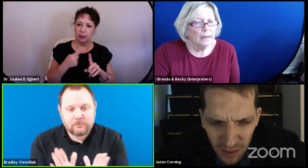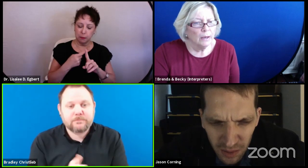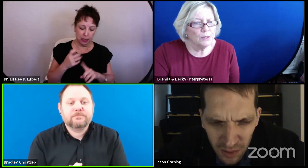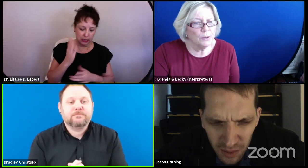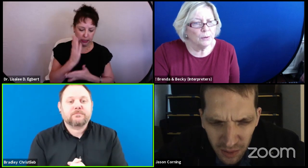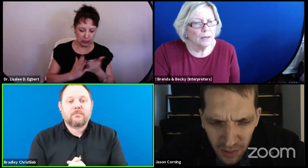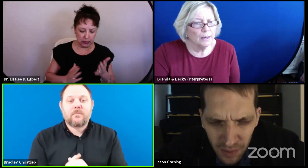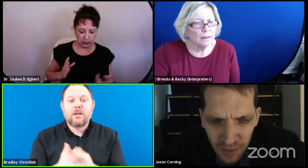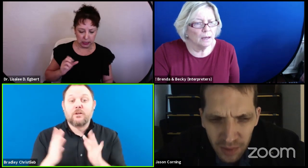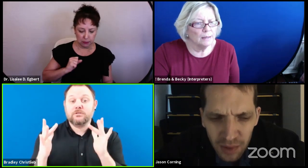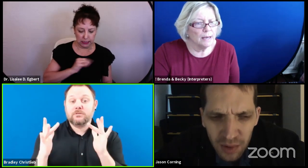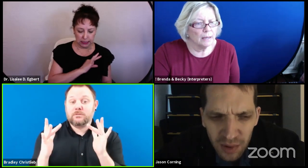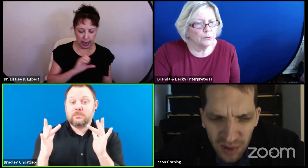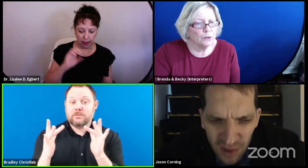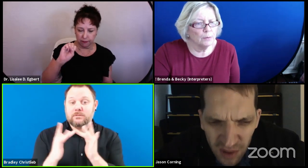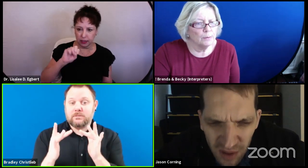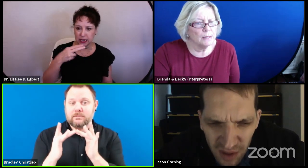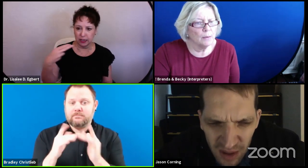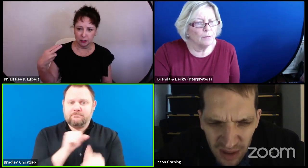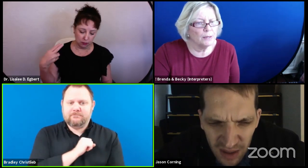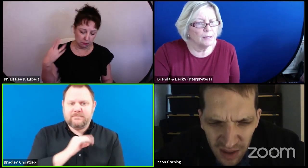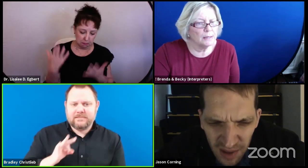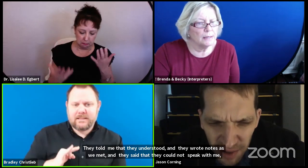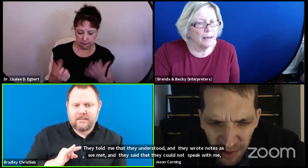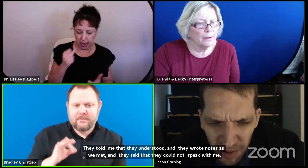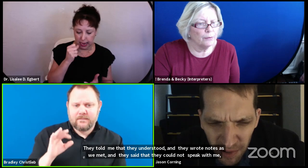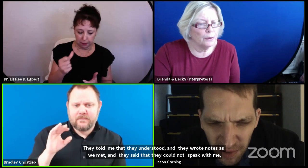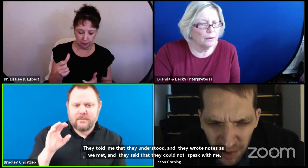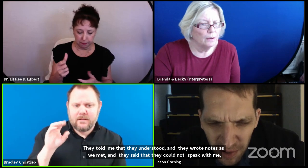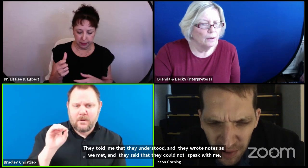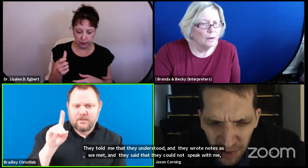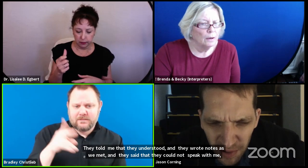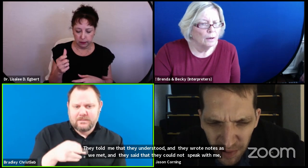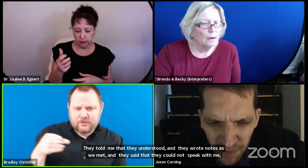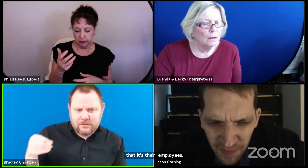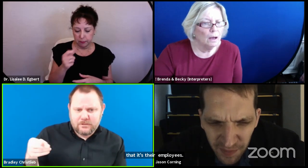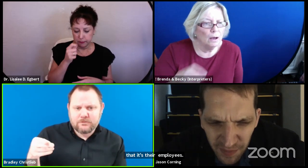I also got a contact from some of the staff of --